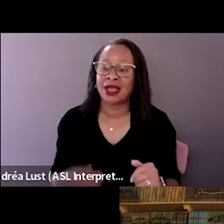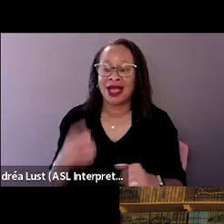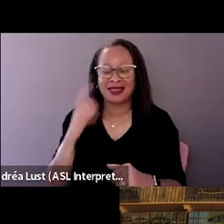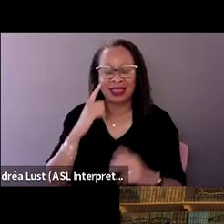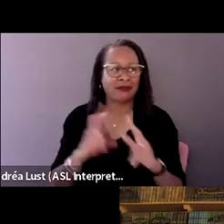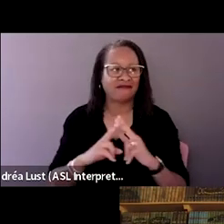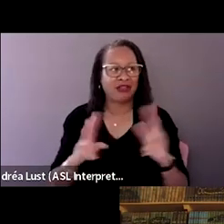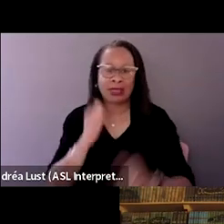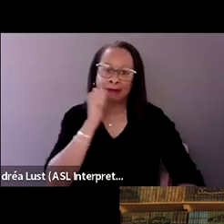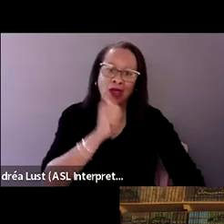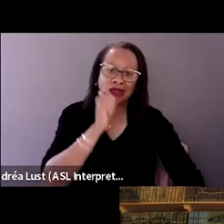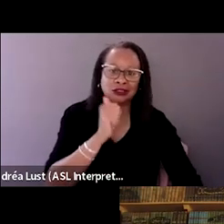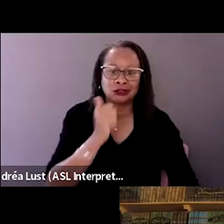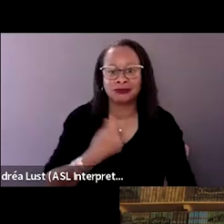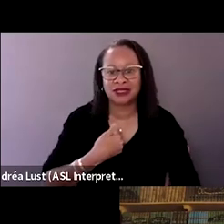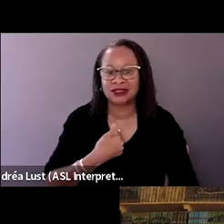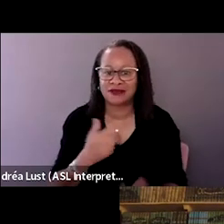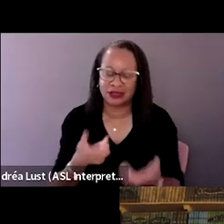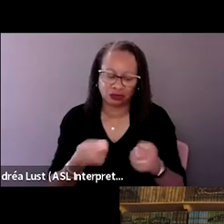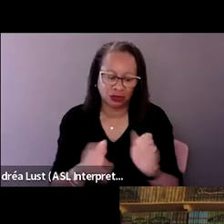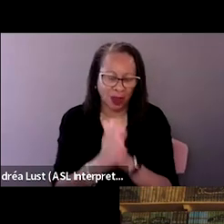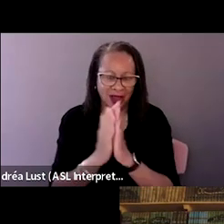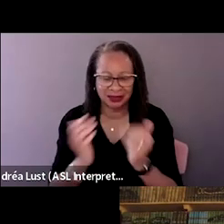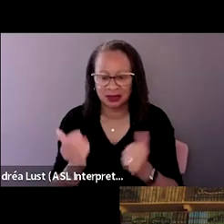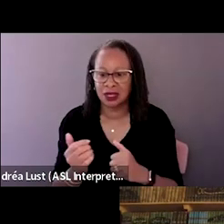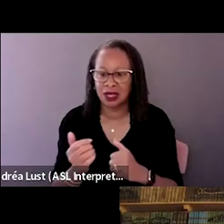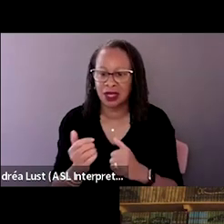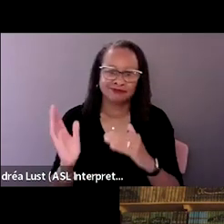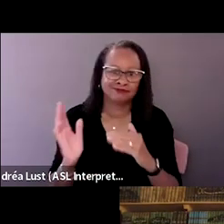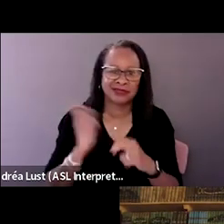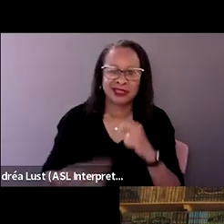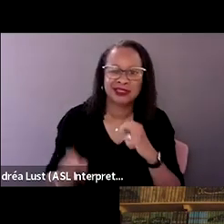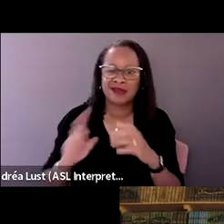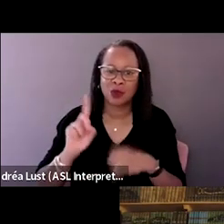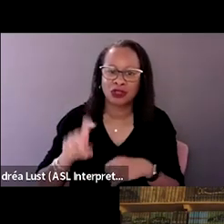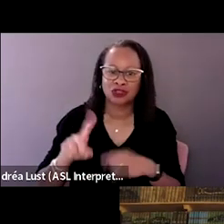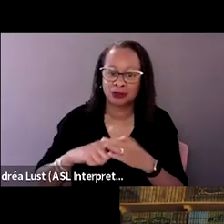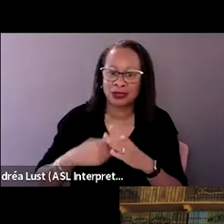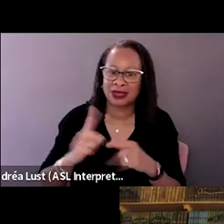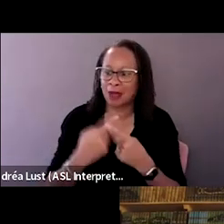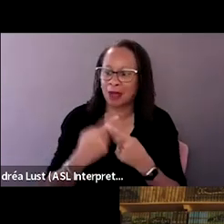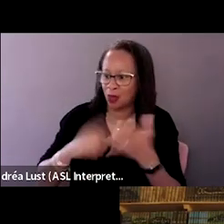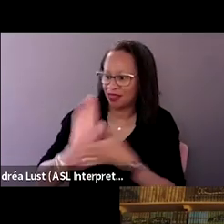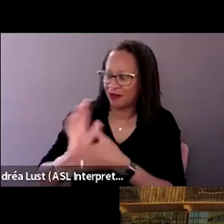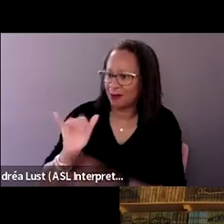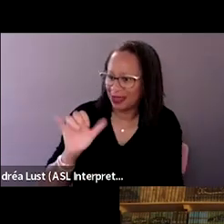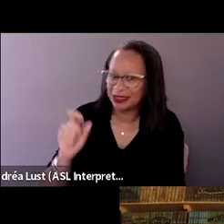and I try to ask the tough questions at the beginning about what this film is and what it could be.